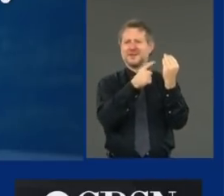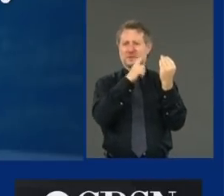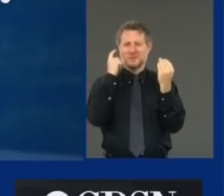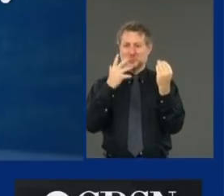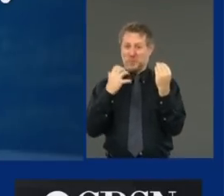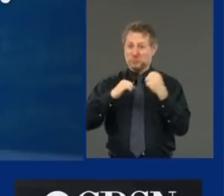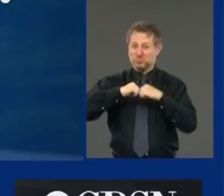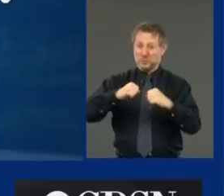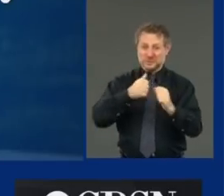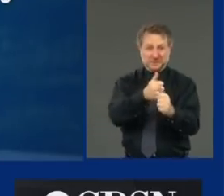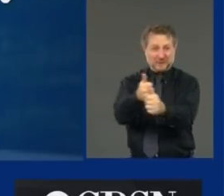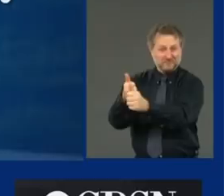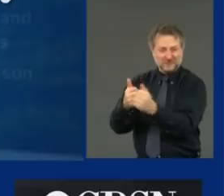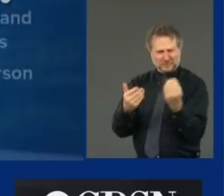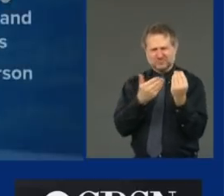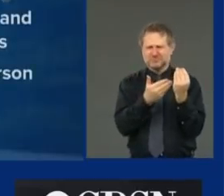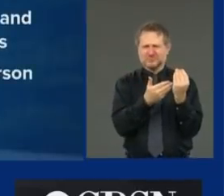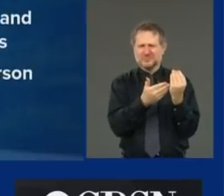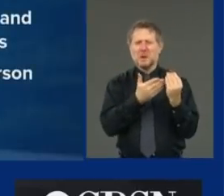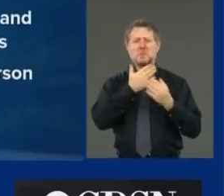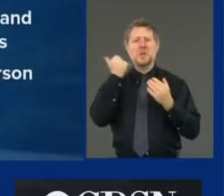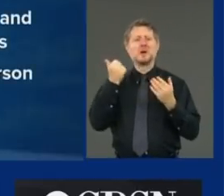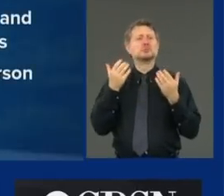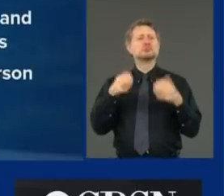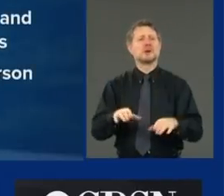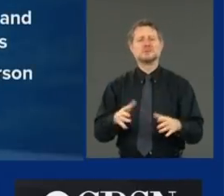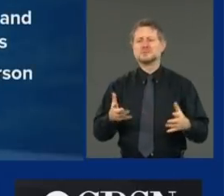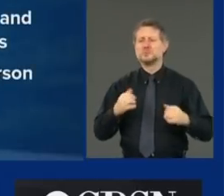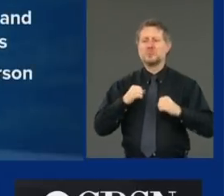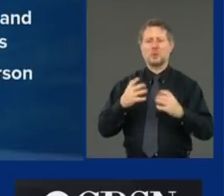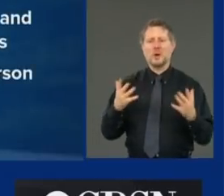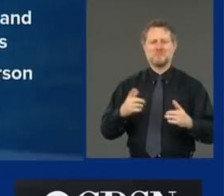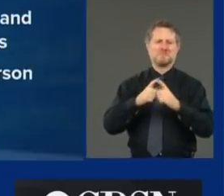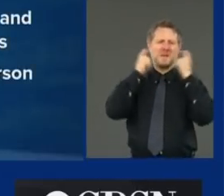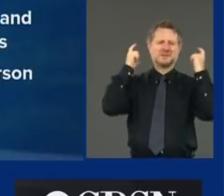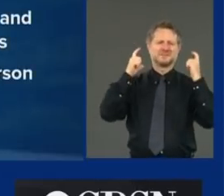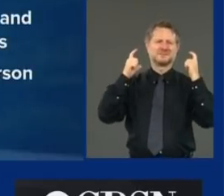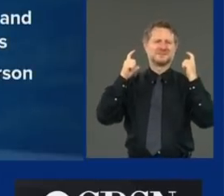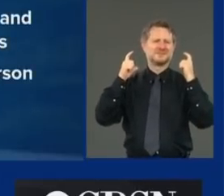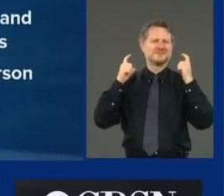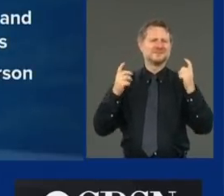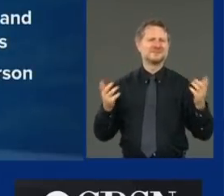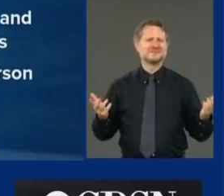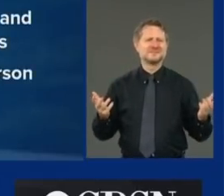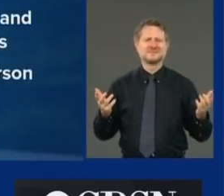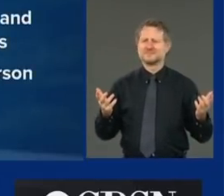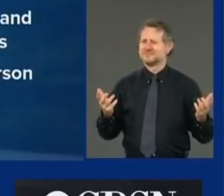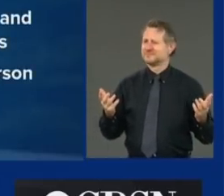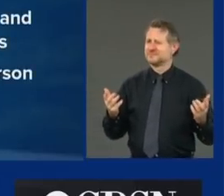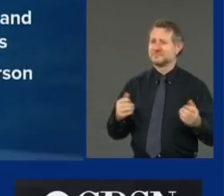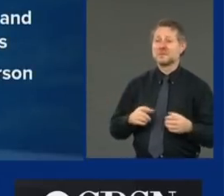DO THE HAND SANITIZERS. YOU FEEL OUT OF CONTROL AND CAN'T PROTECT FAMILY. YES, YOU CAN.